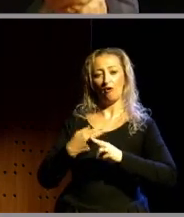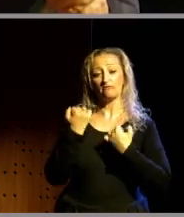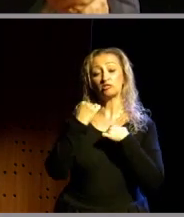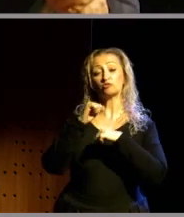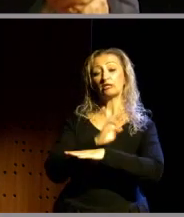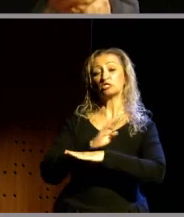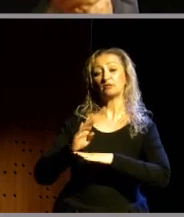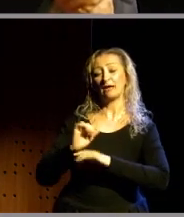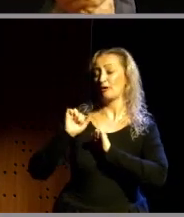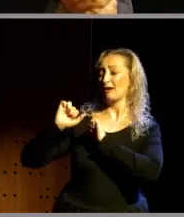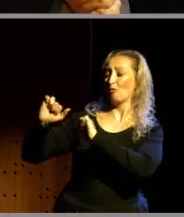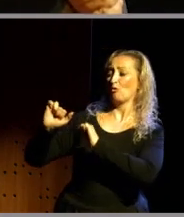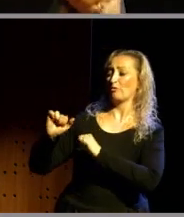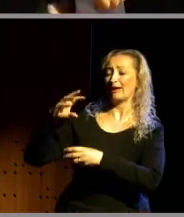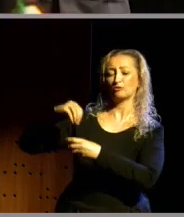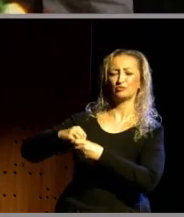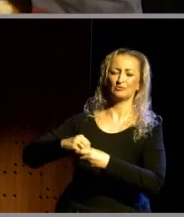Please join me in thanking them.